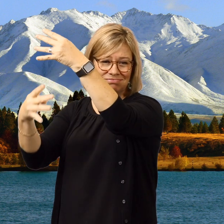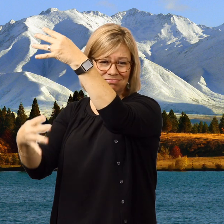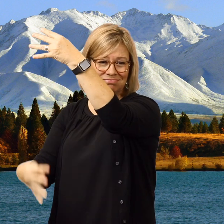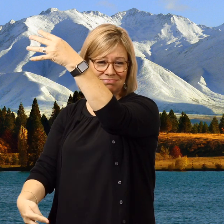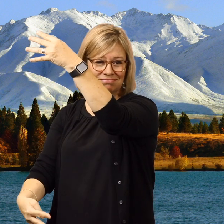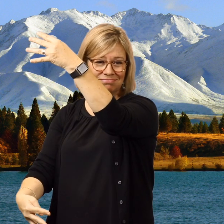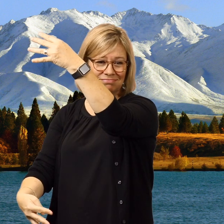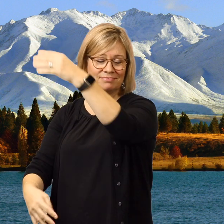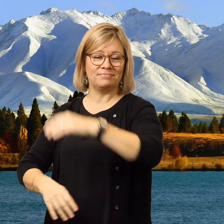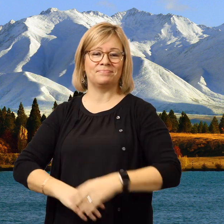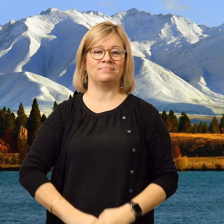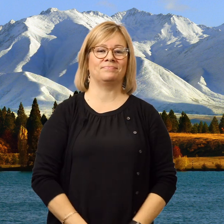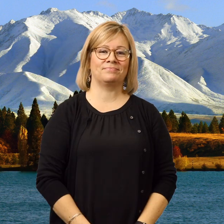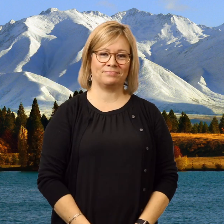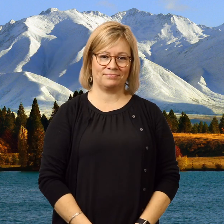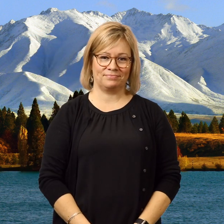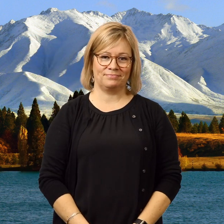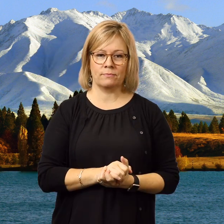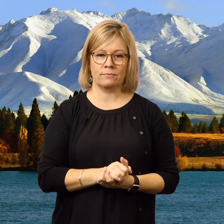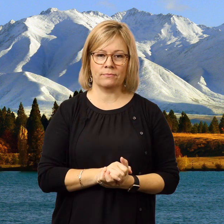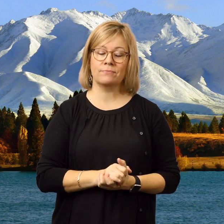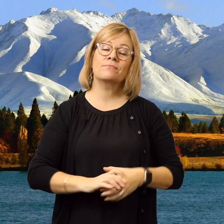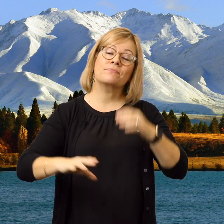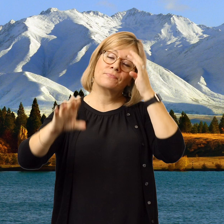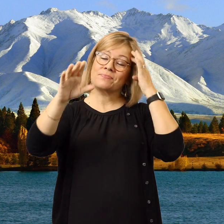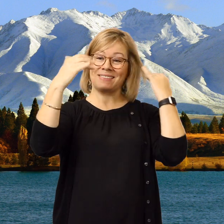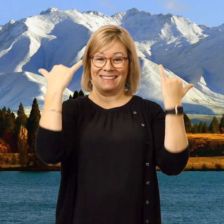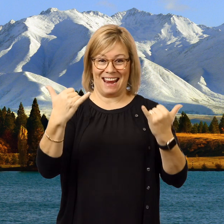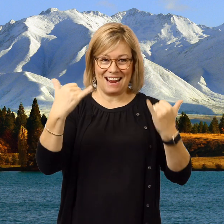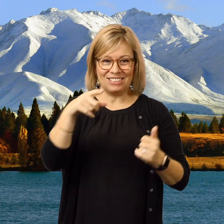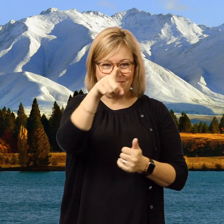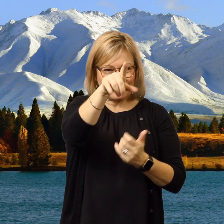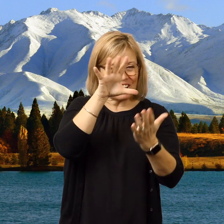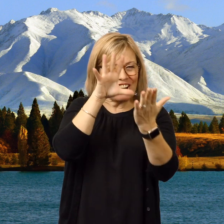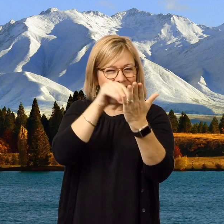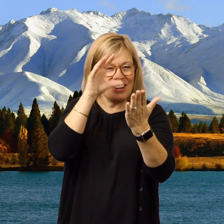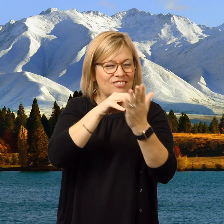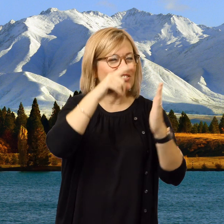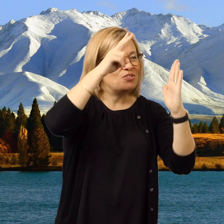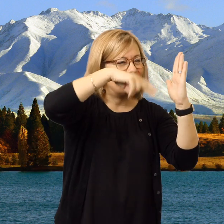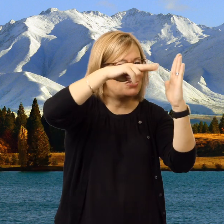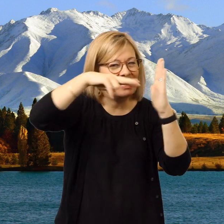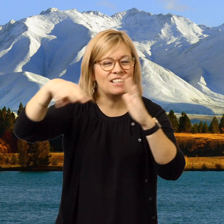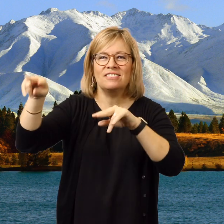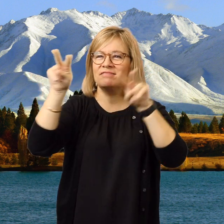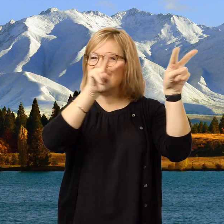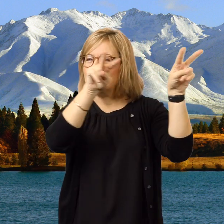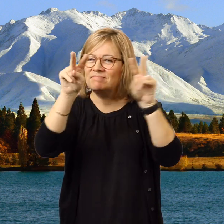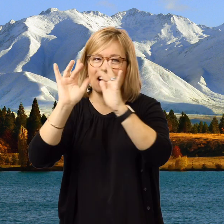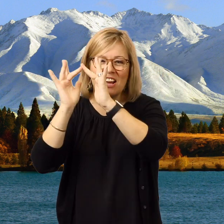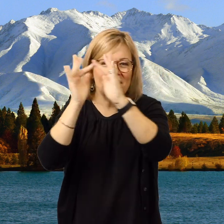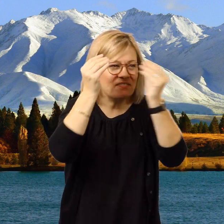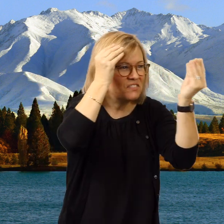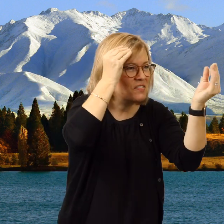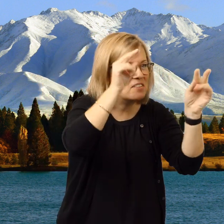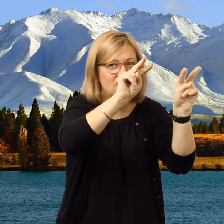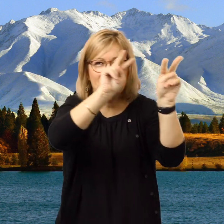games. Now you've been learning, researching, and gathering information